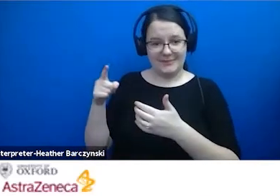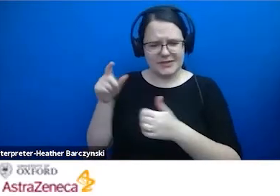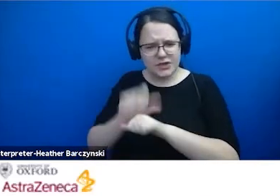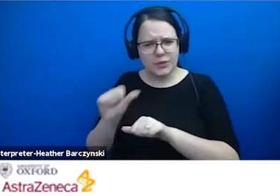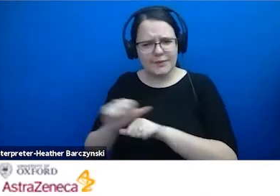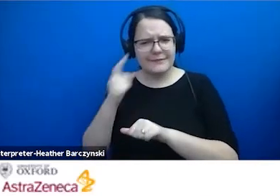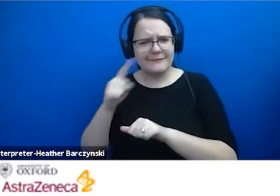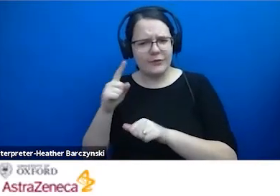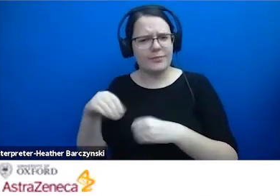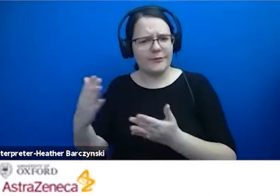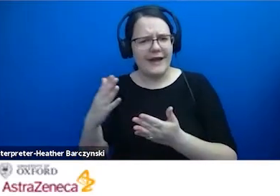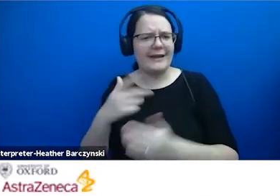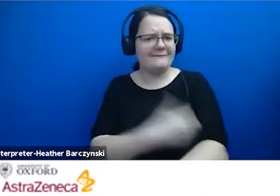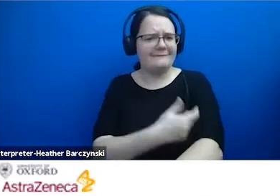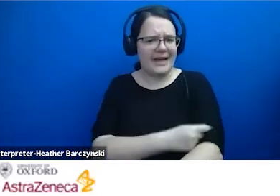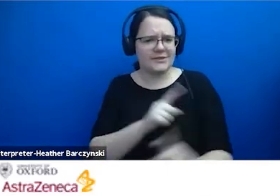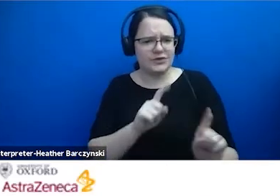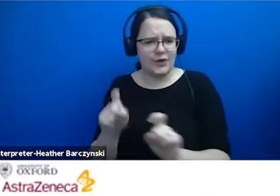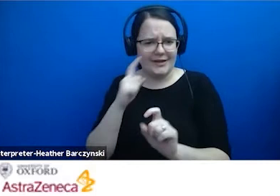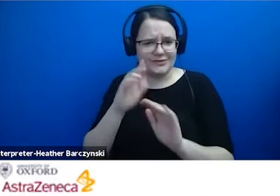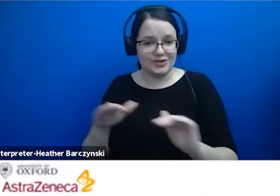so in the future we can include them in our vaccination efforts